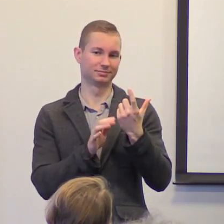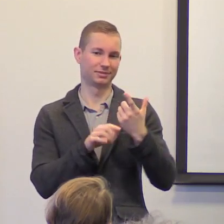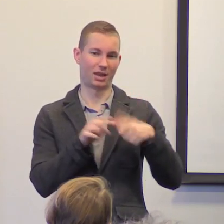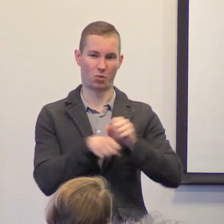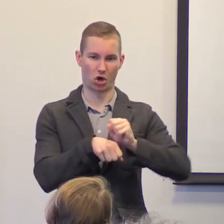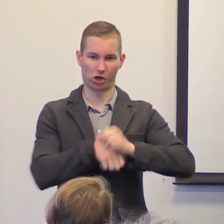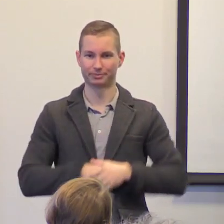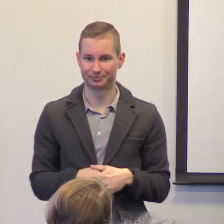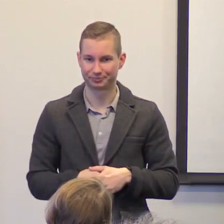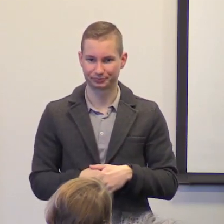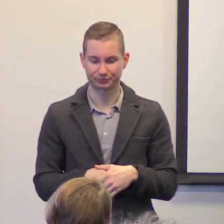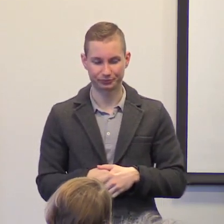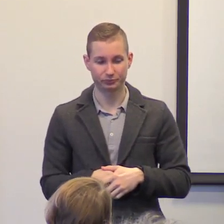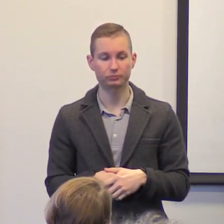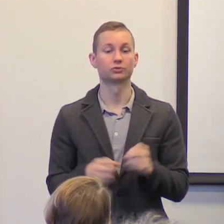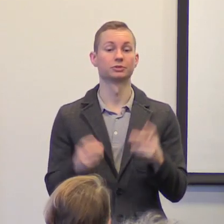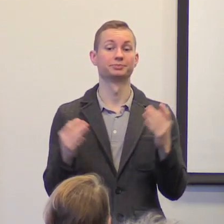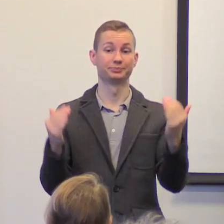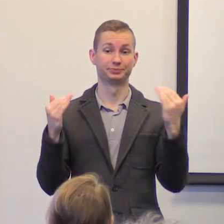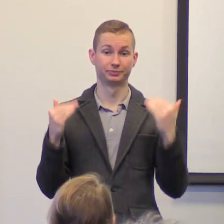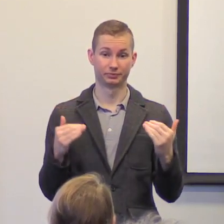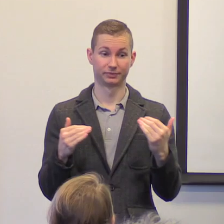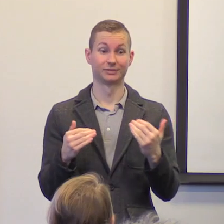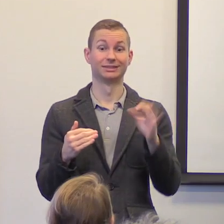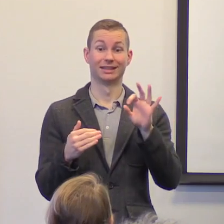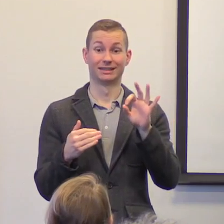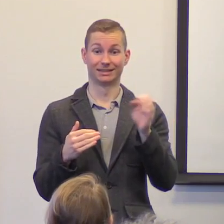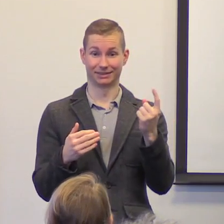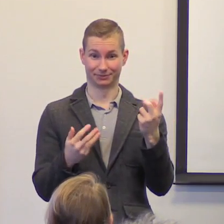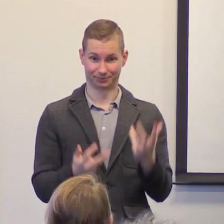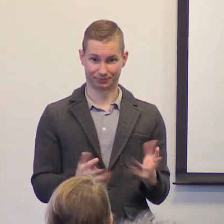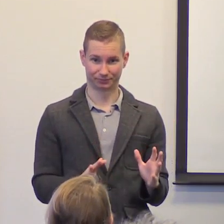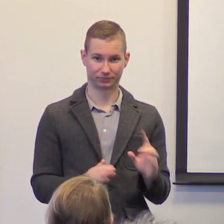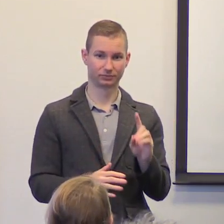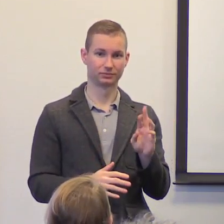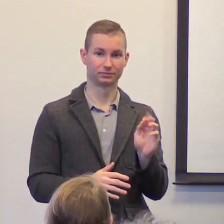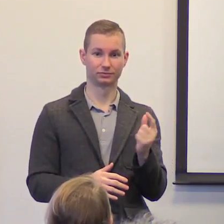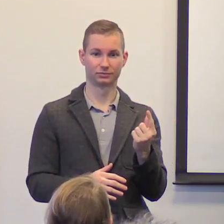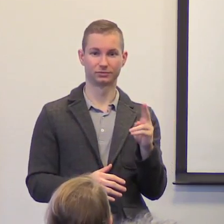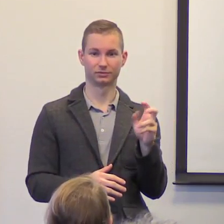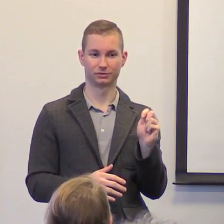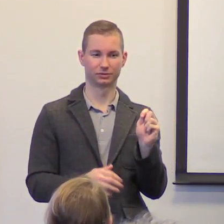Moving head, after 9/11, of course, the dragnets were then out for Muslim-Americans.